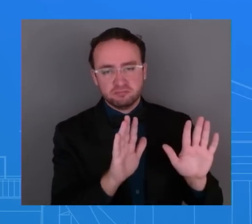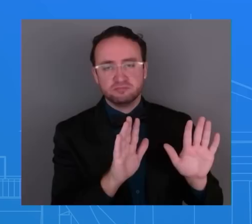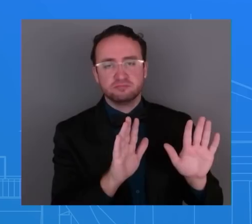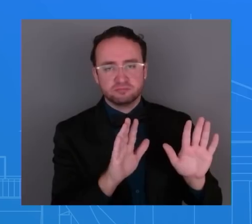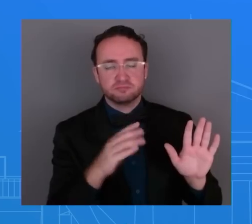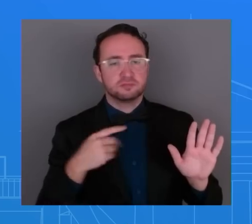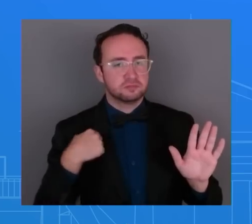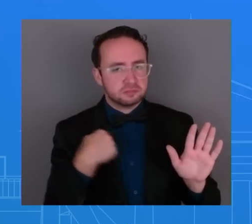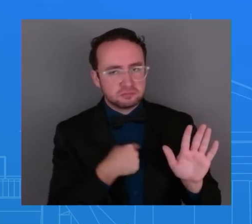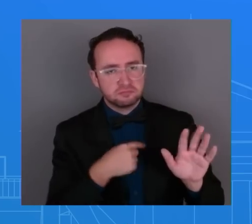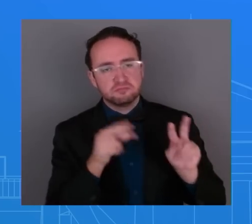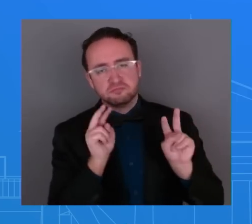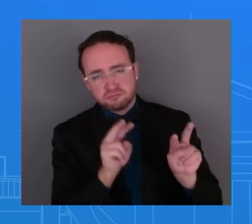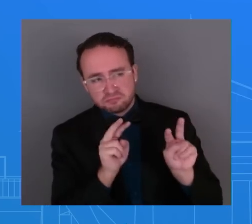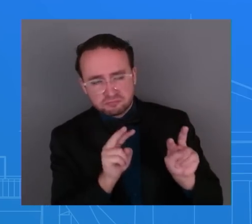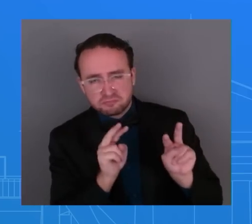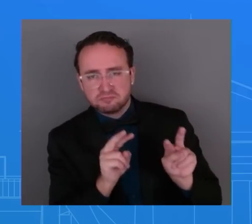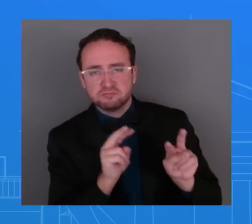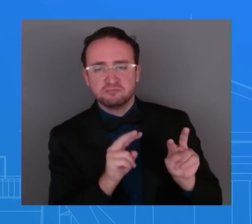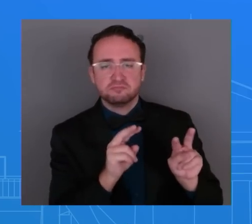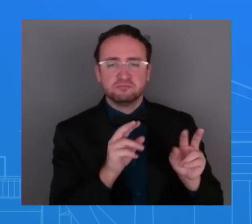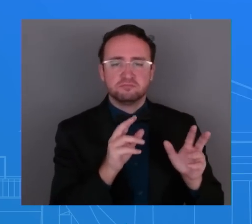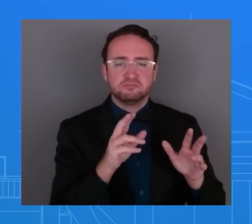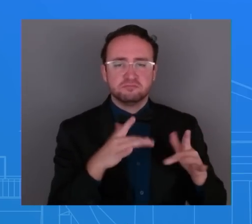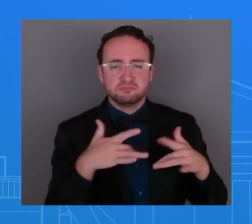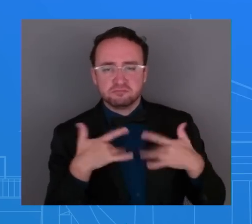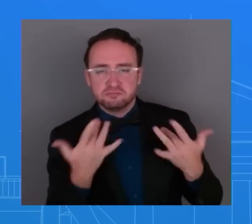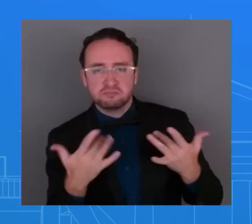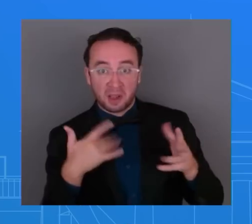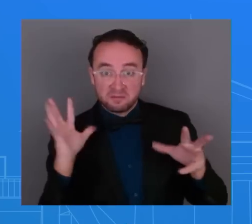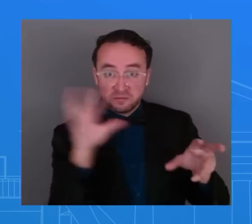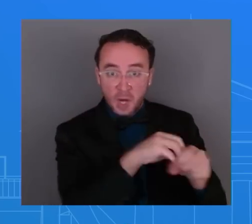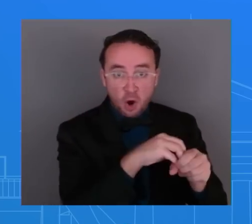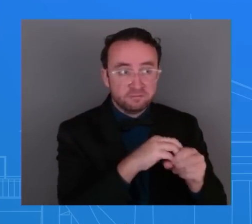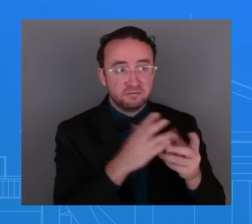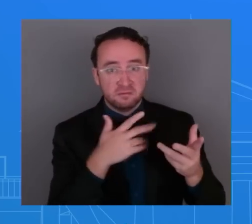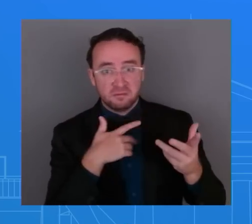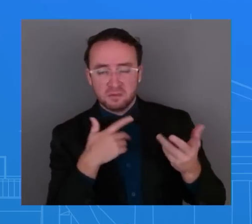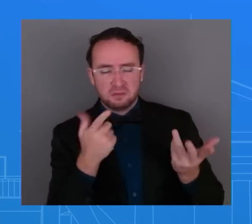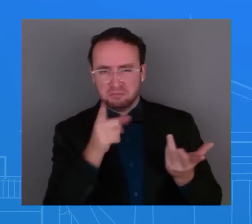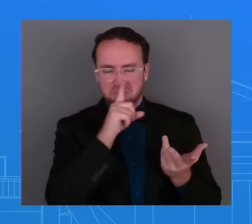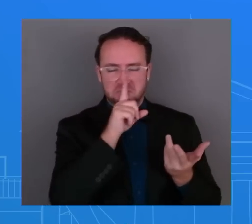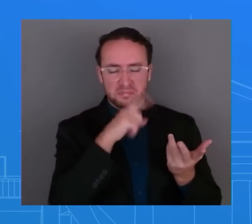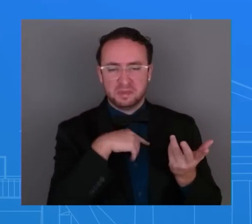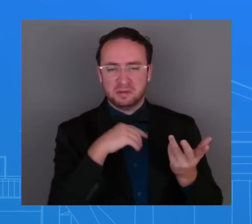to say beyond that. But when it comes to any type of human rights issues here,